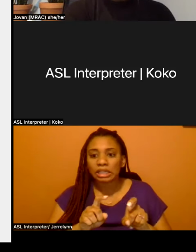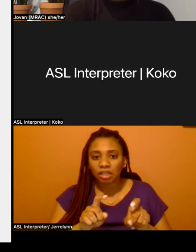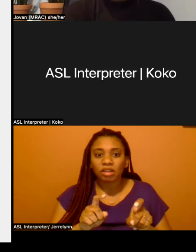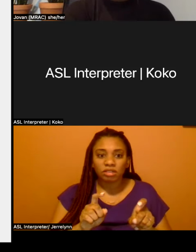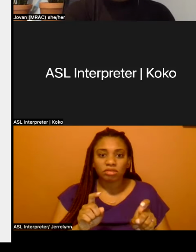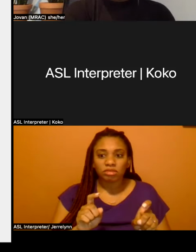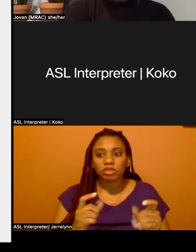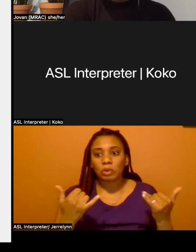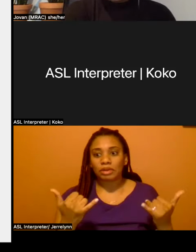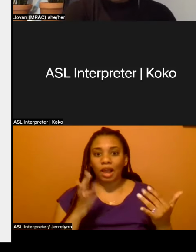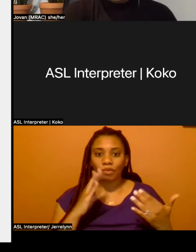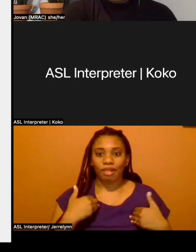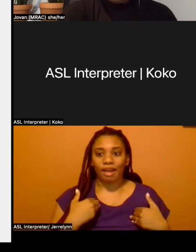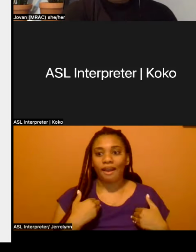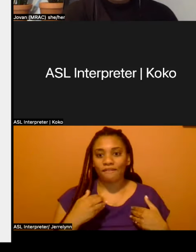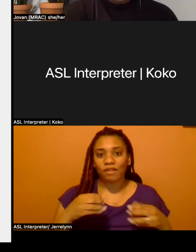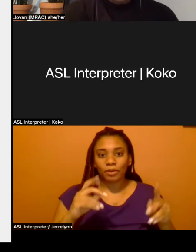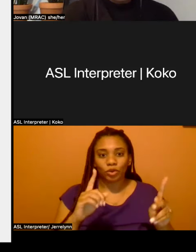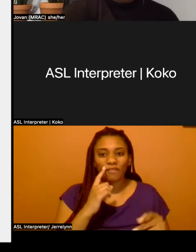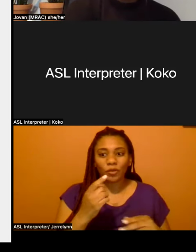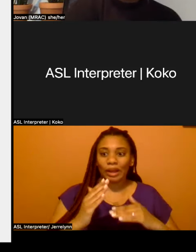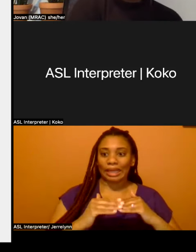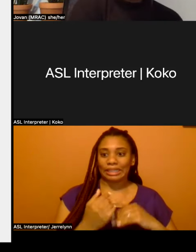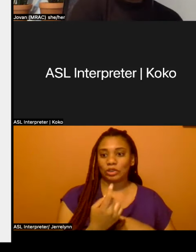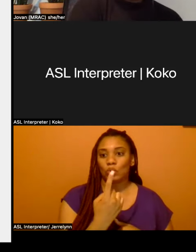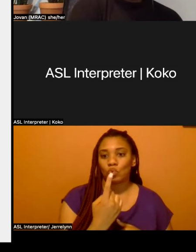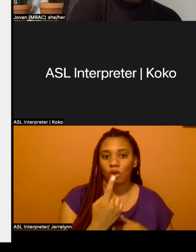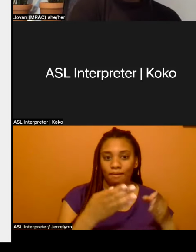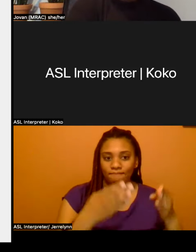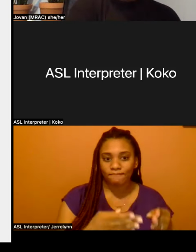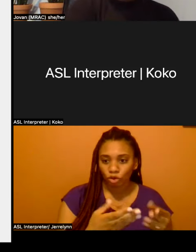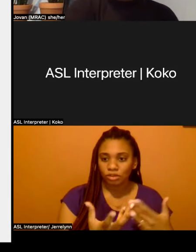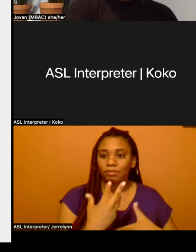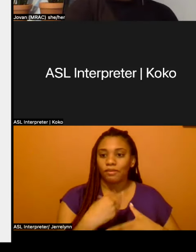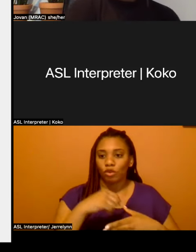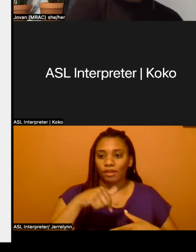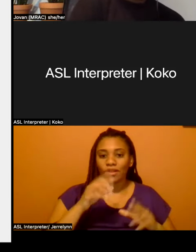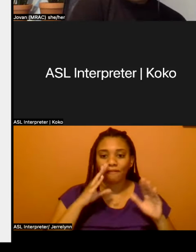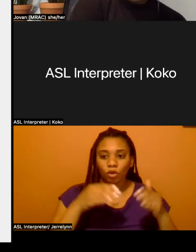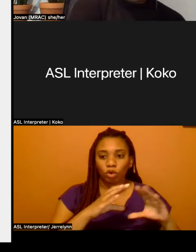to be a part of this cohort, with the focus group participants. So either you were a part of those,